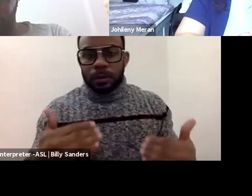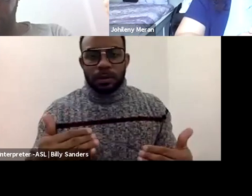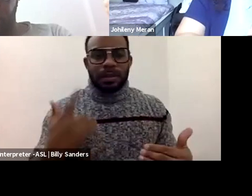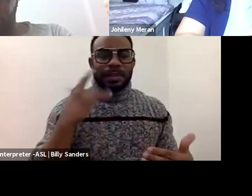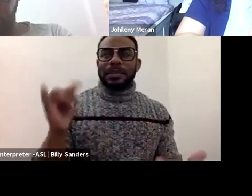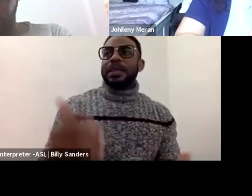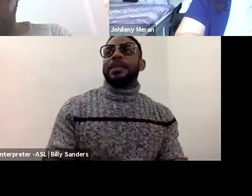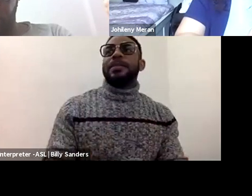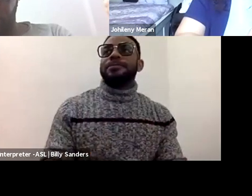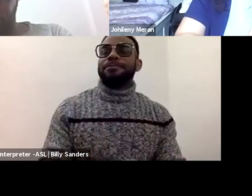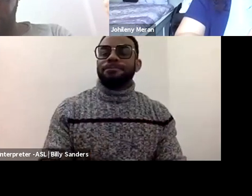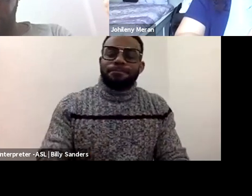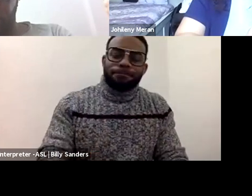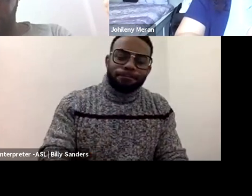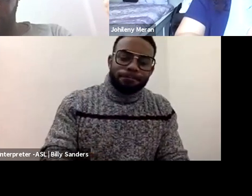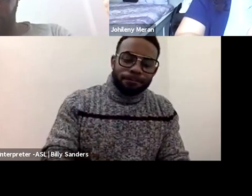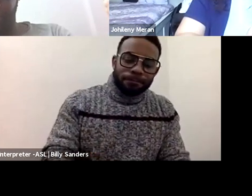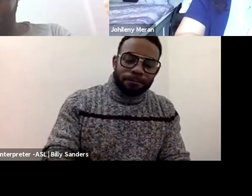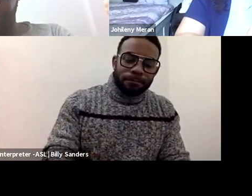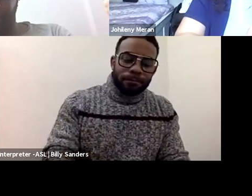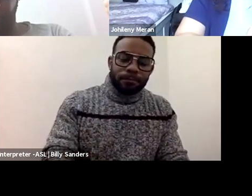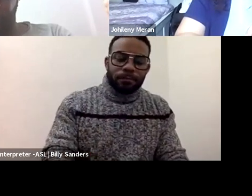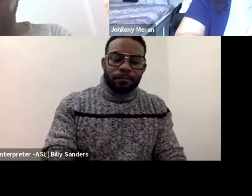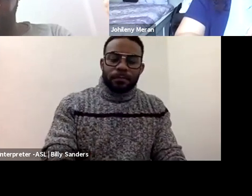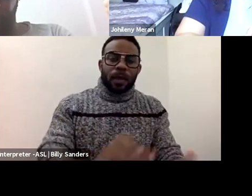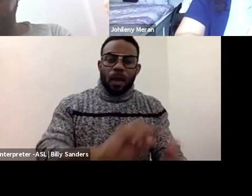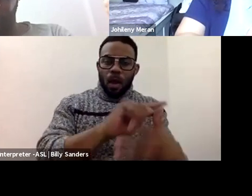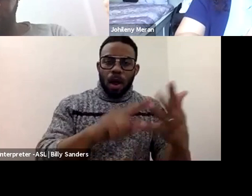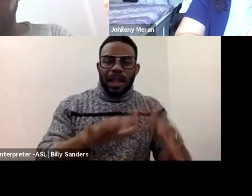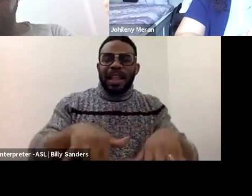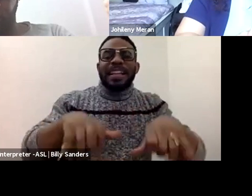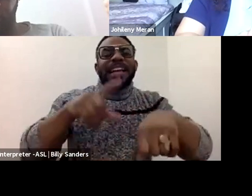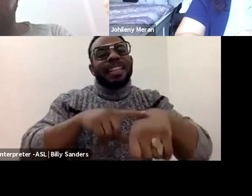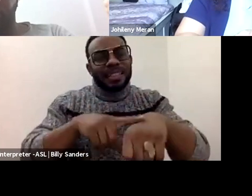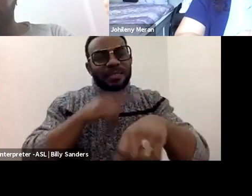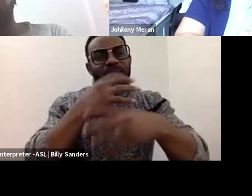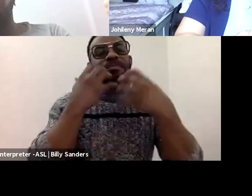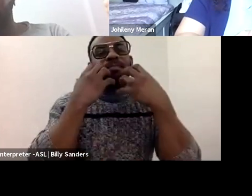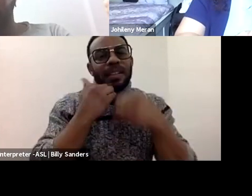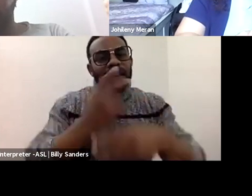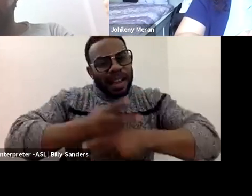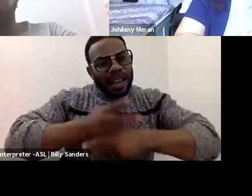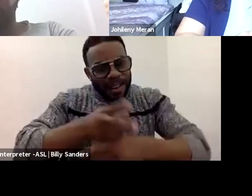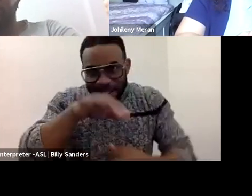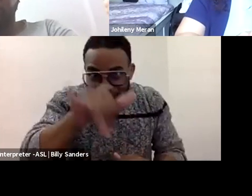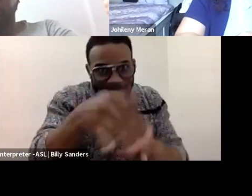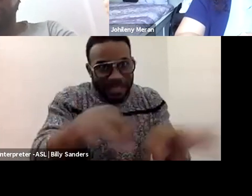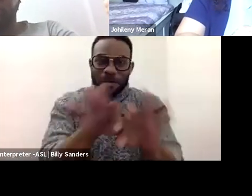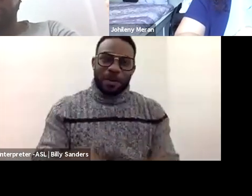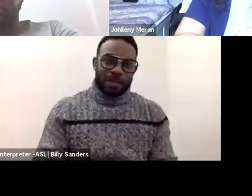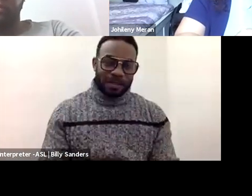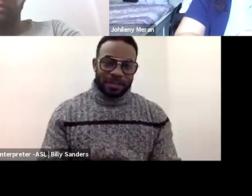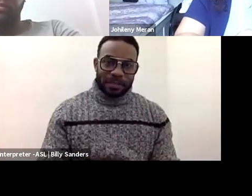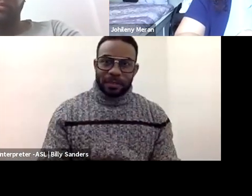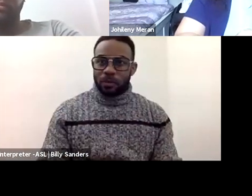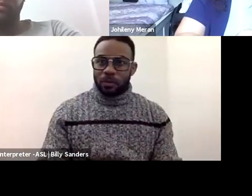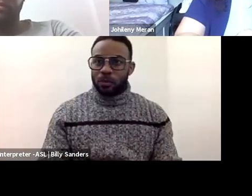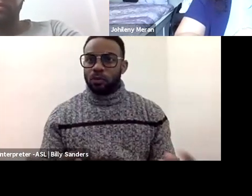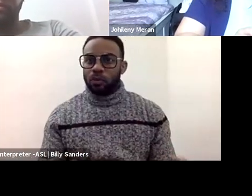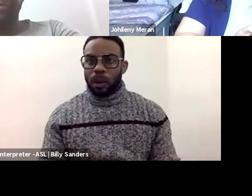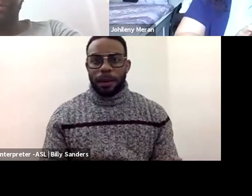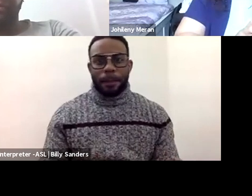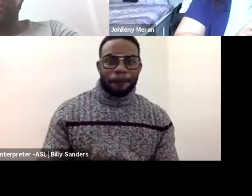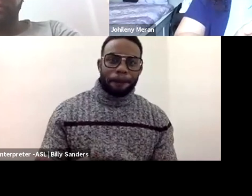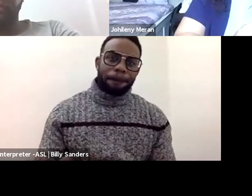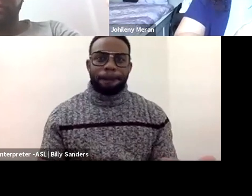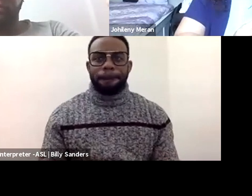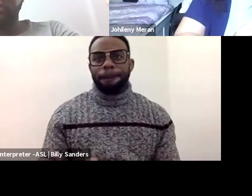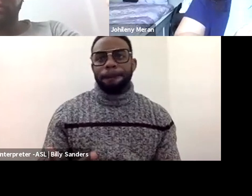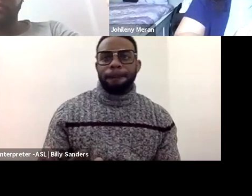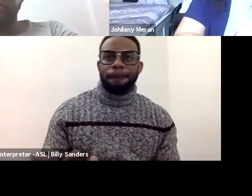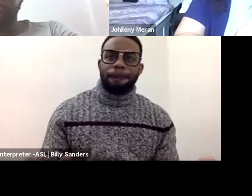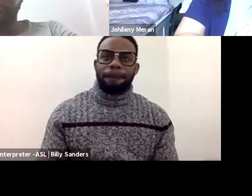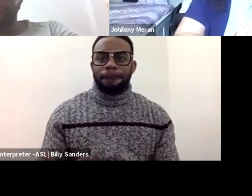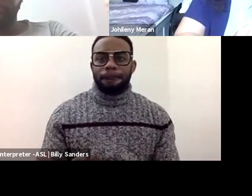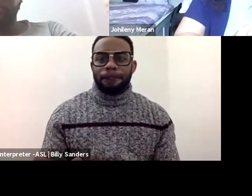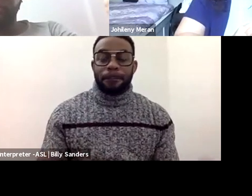all of this is indicative of just taking the time to care and to make yourself look available